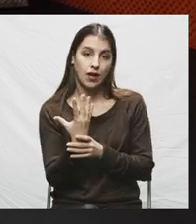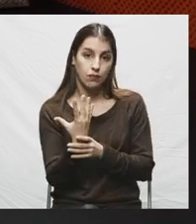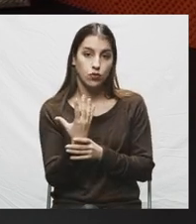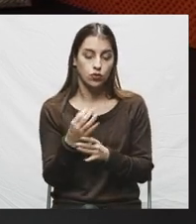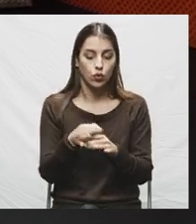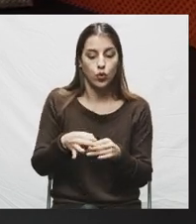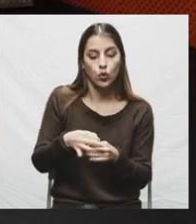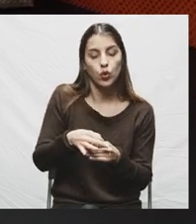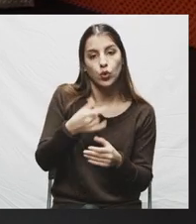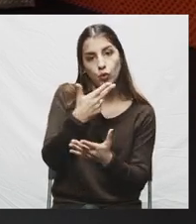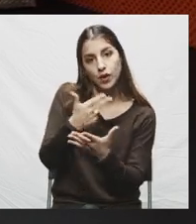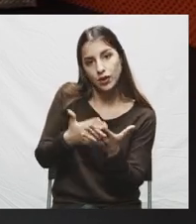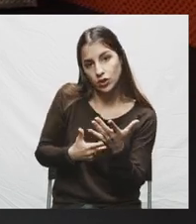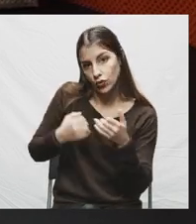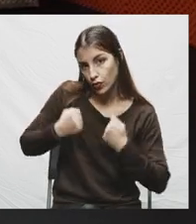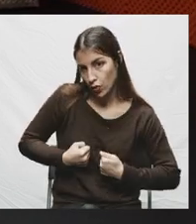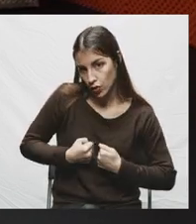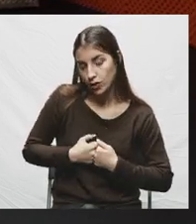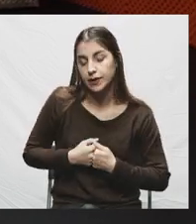created a very strong artistic core,